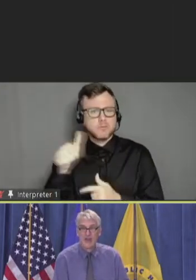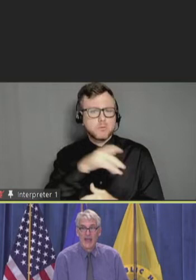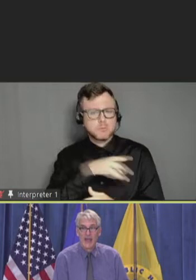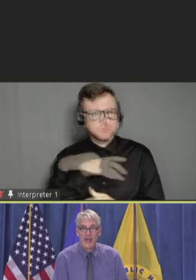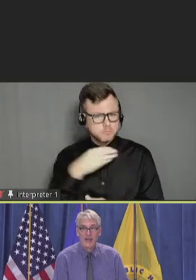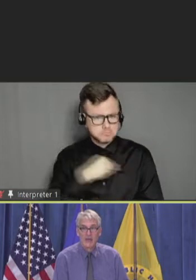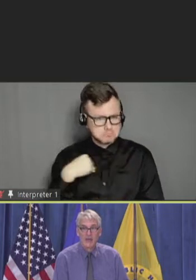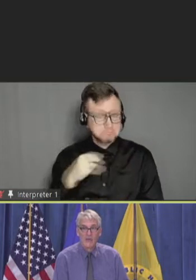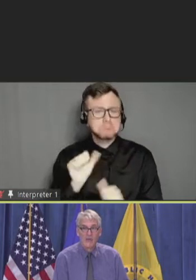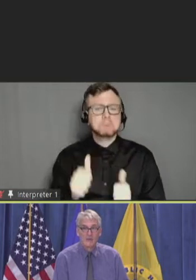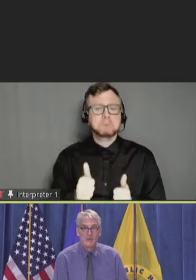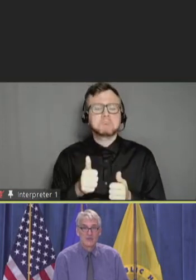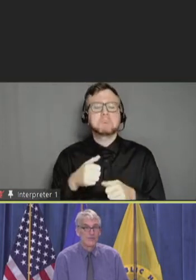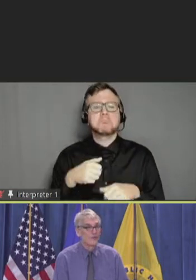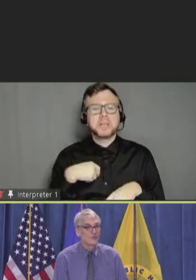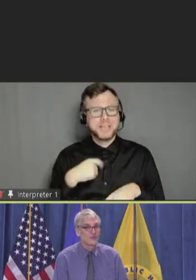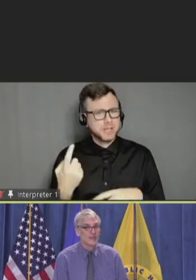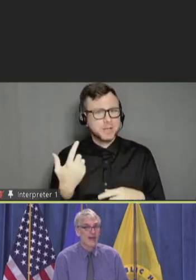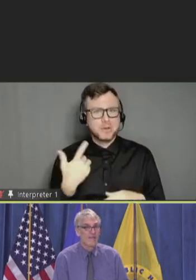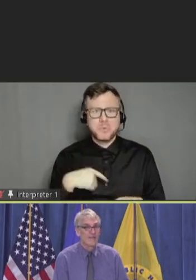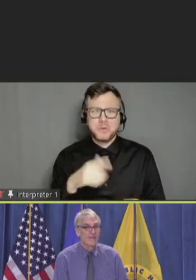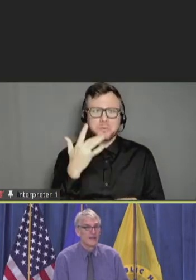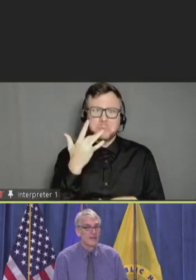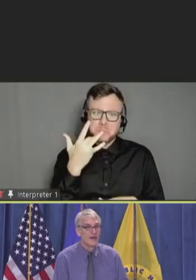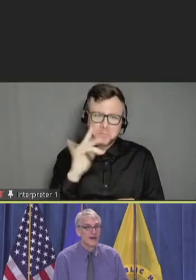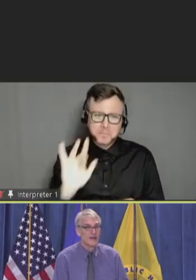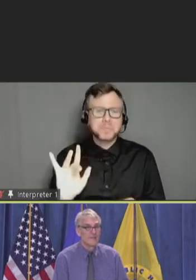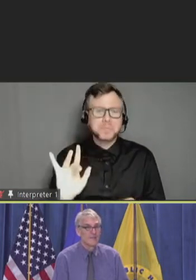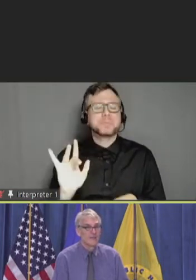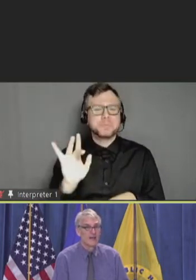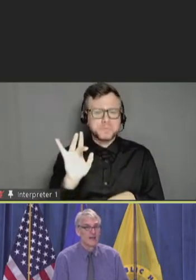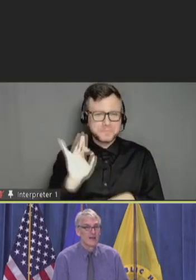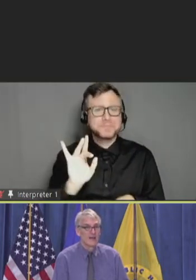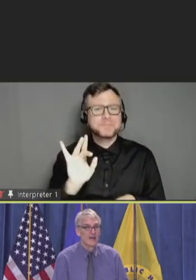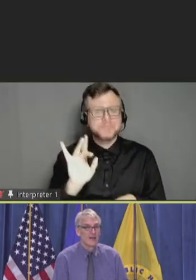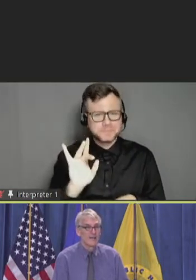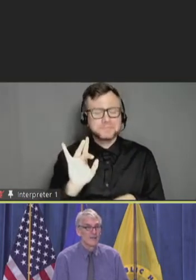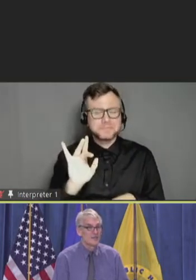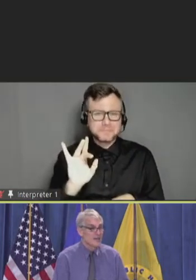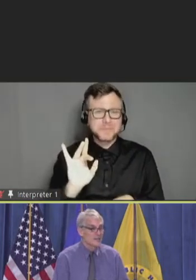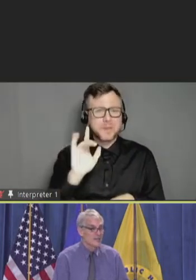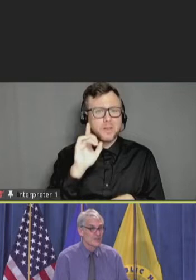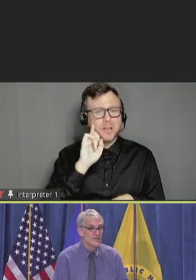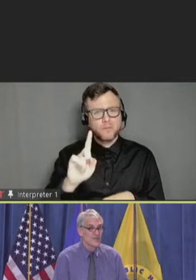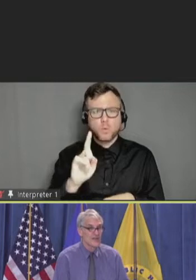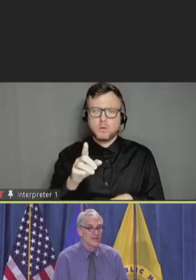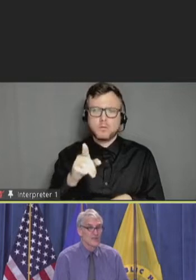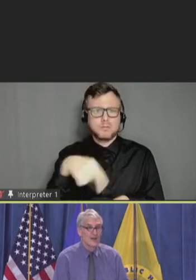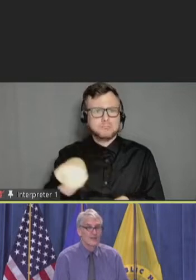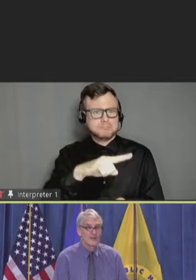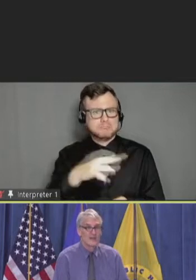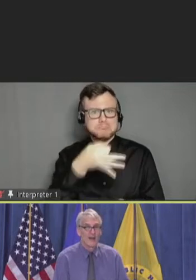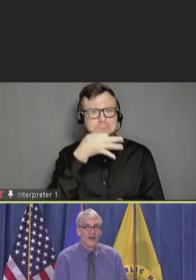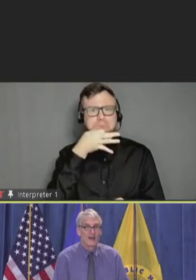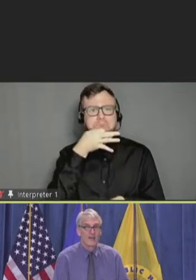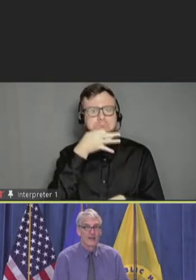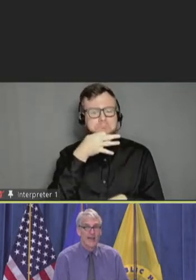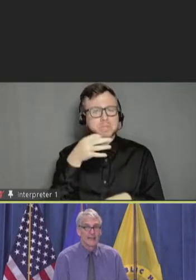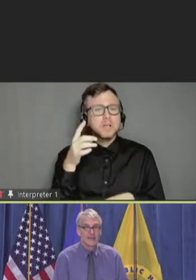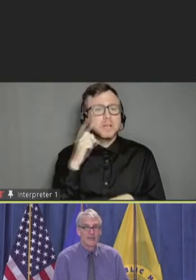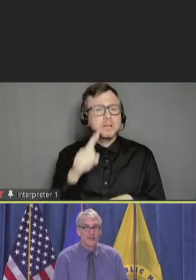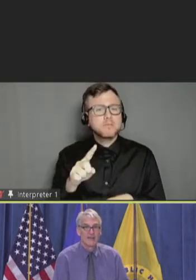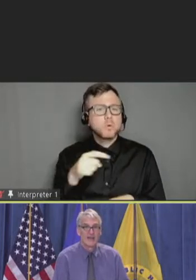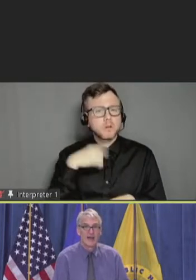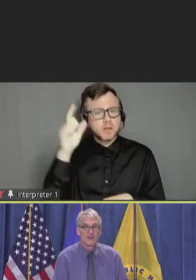And we've been so fortunate to have those experts throughout government, academia, other